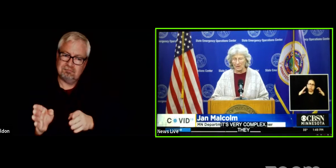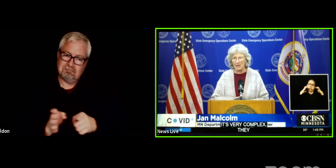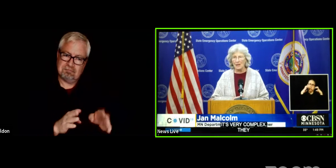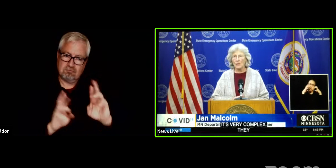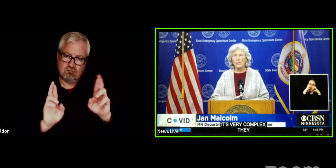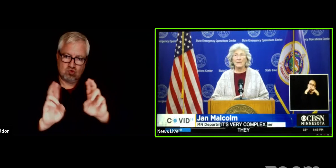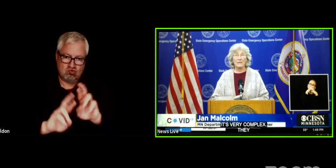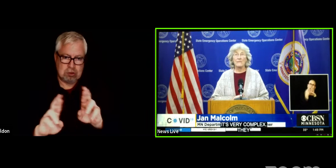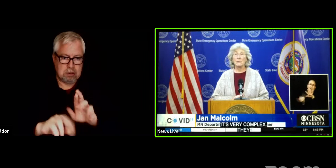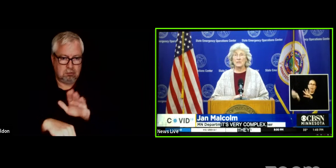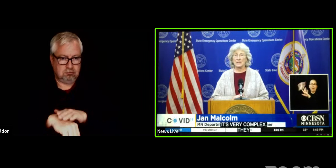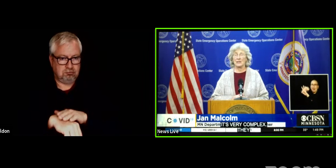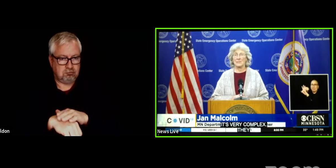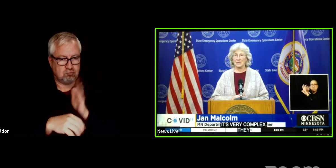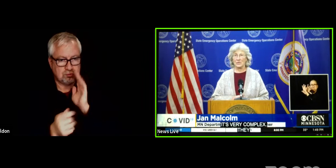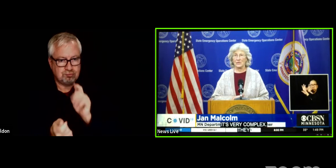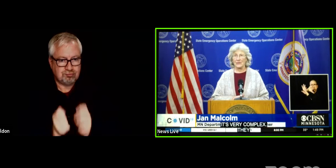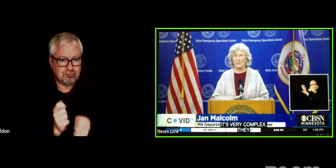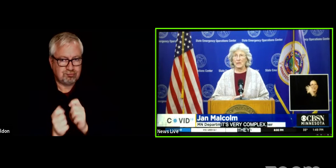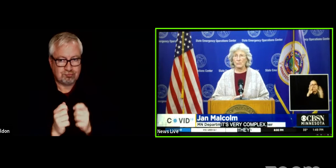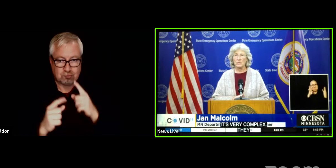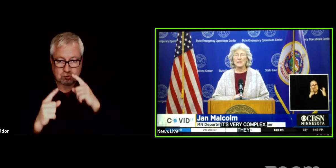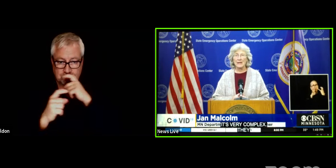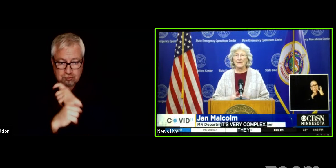WE ARE VERY FORTUNATE IN MINNESOTA THAT WE REALLY HAVE A